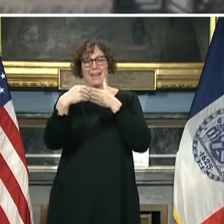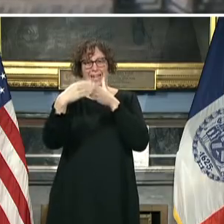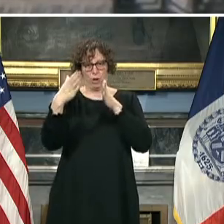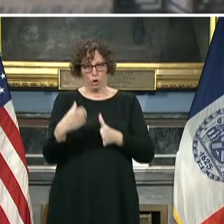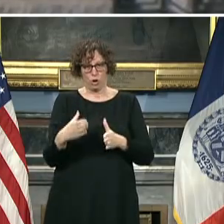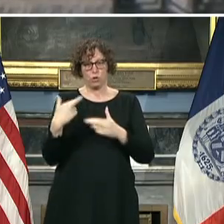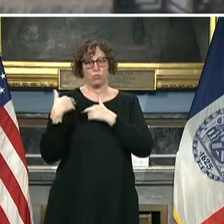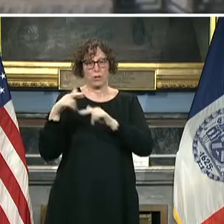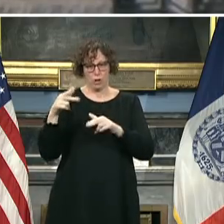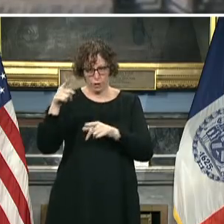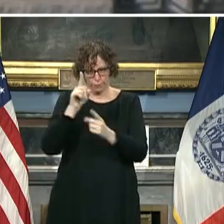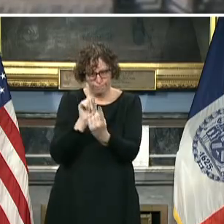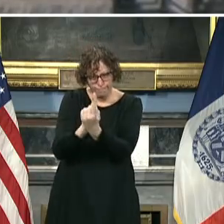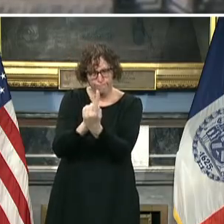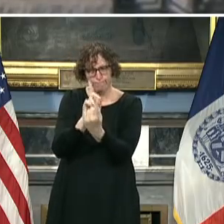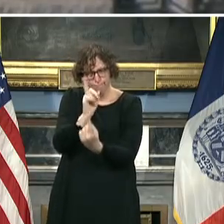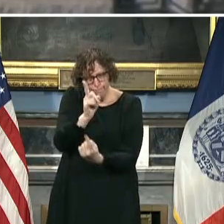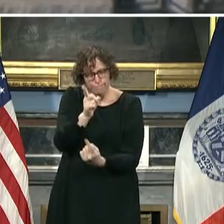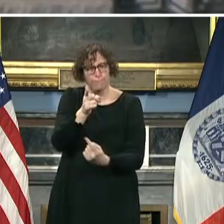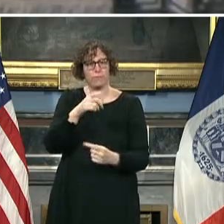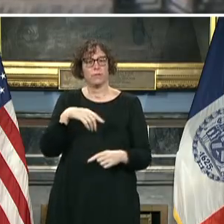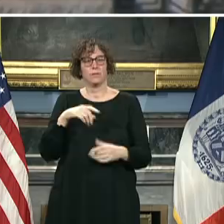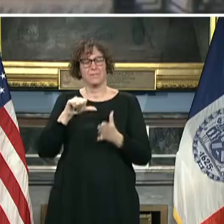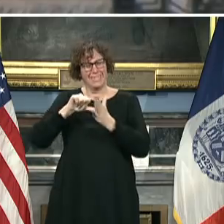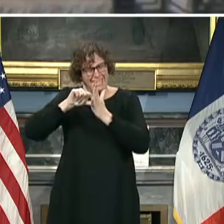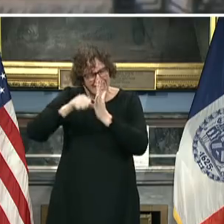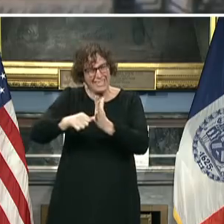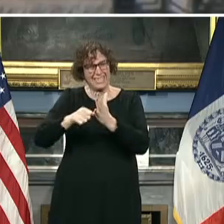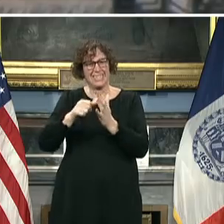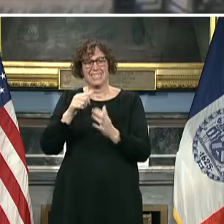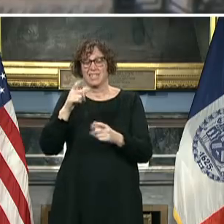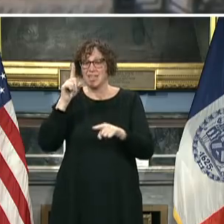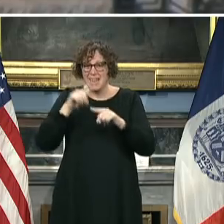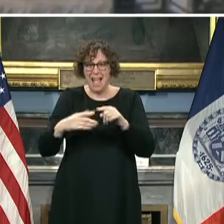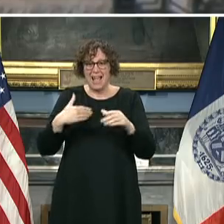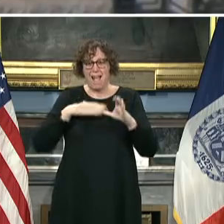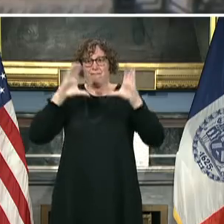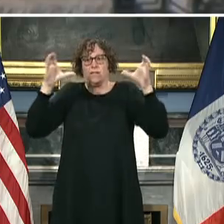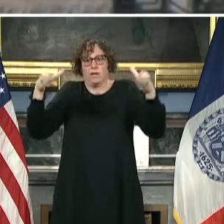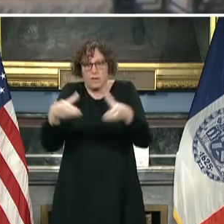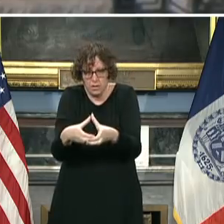LEADERS WE NEED THEM TO STEP UP AS THEY HAVE SO FAR, AND NYPD WILL BE ERVY